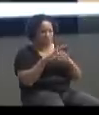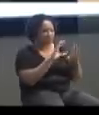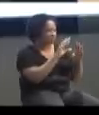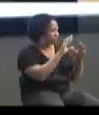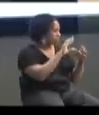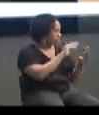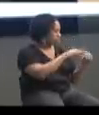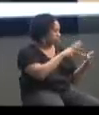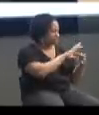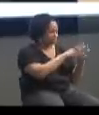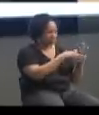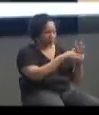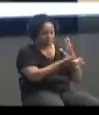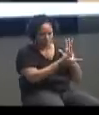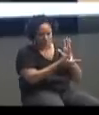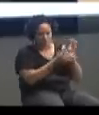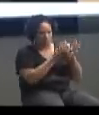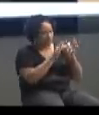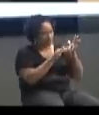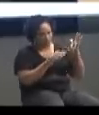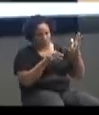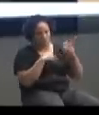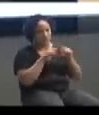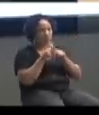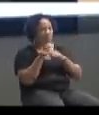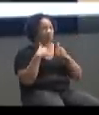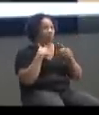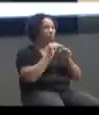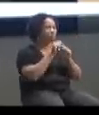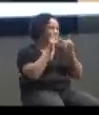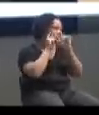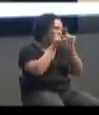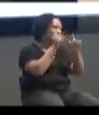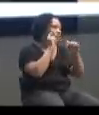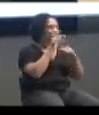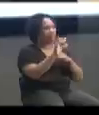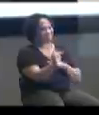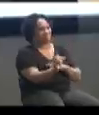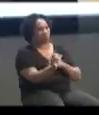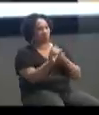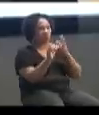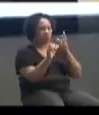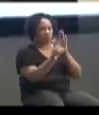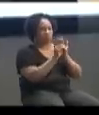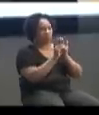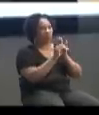TECHNOLOGY. AS A RESULT, AND IN WORKING TOWARDS OUR GOAL OF ZERO